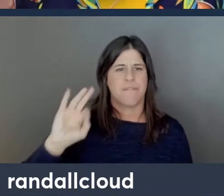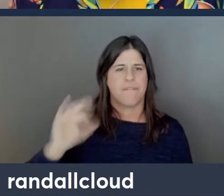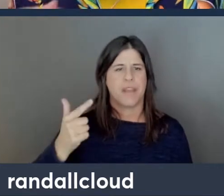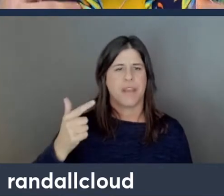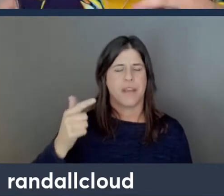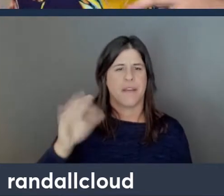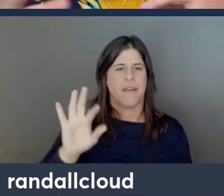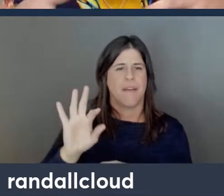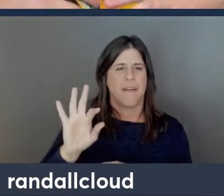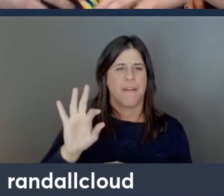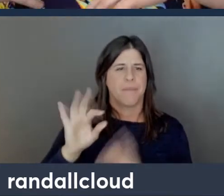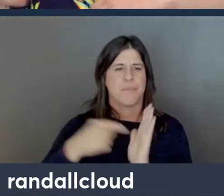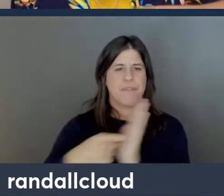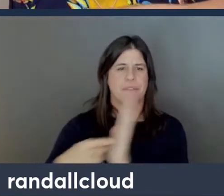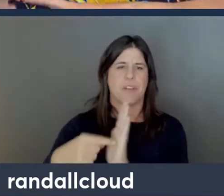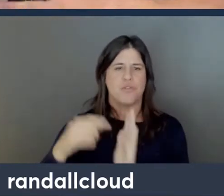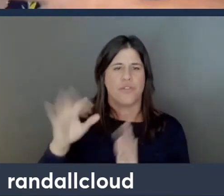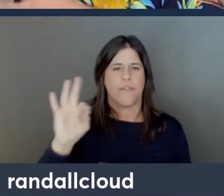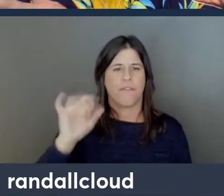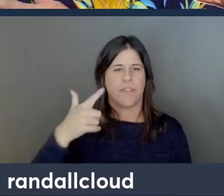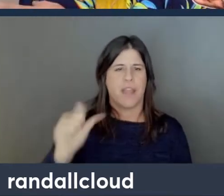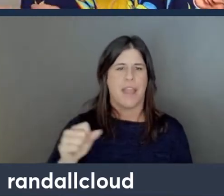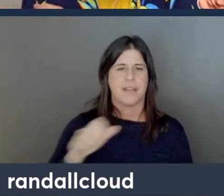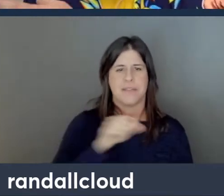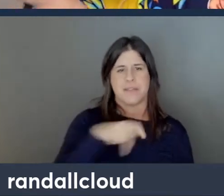Is this like, is AppConfig thing more a backend focused